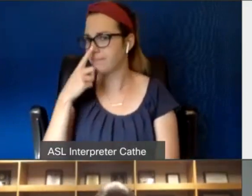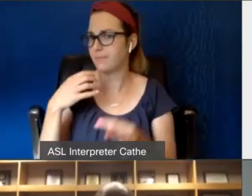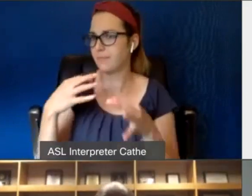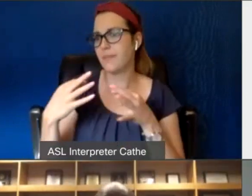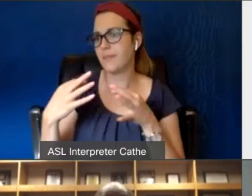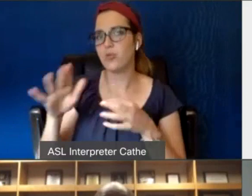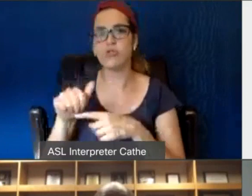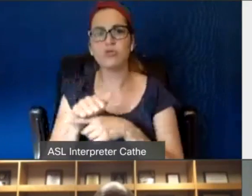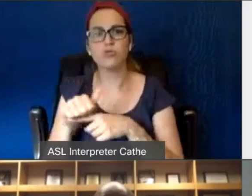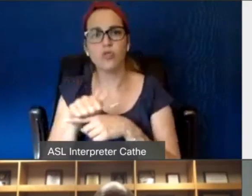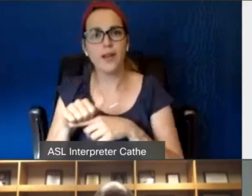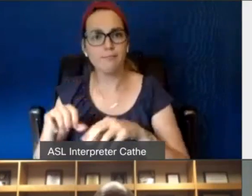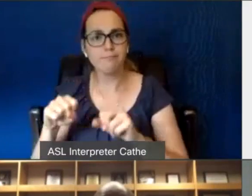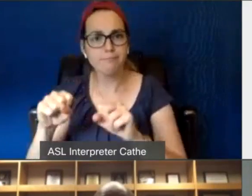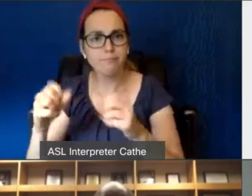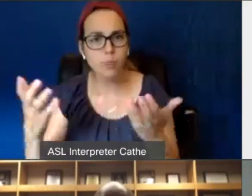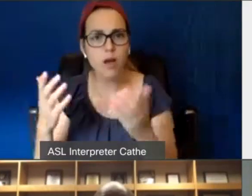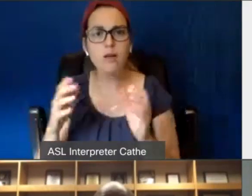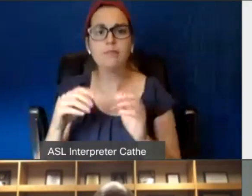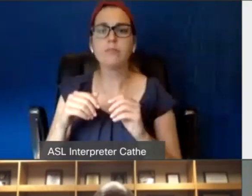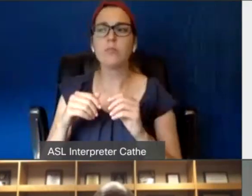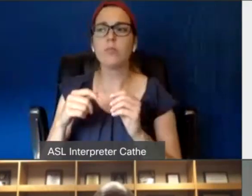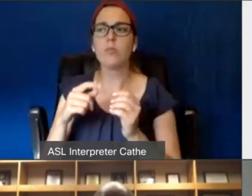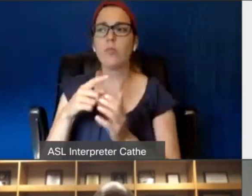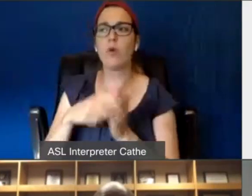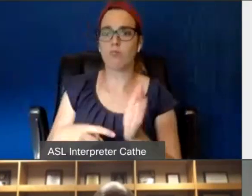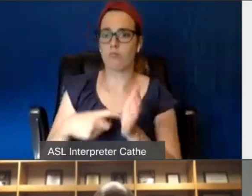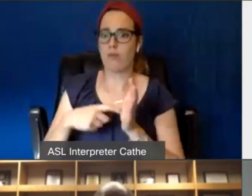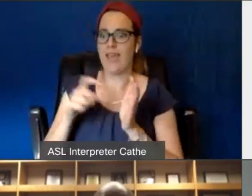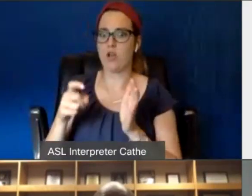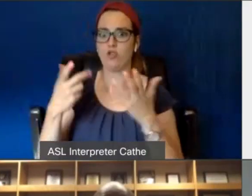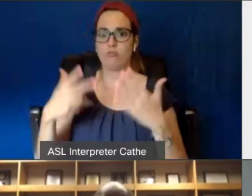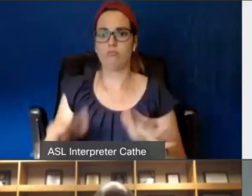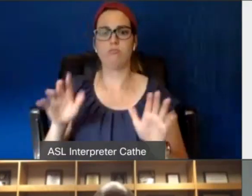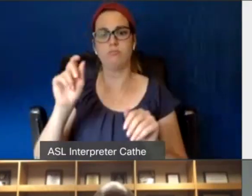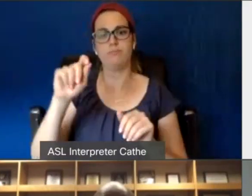and the credentialing that was necessary to become a certified recovery specialist and then